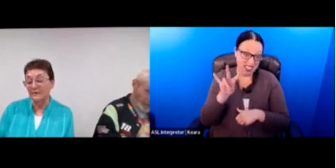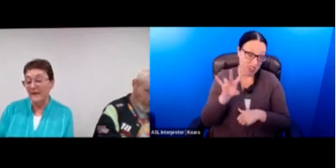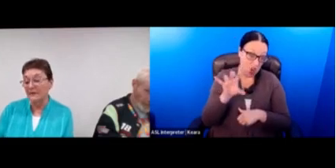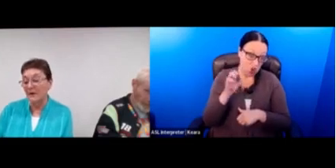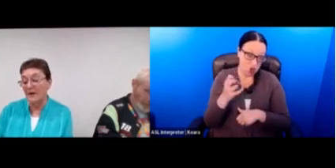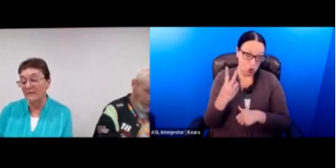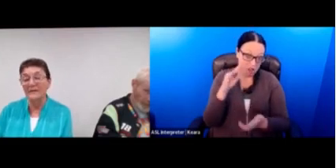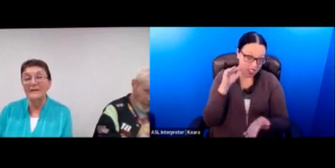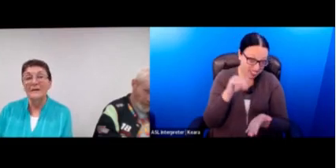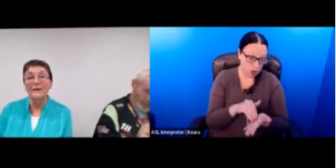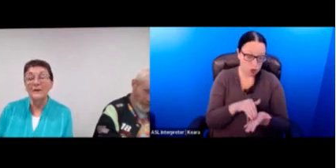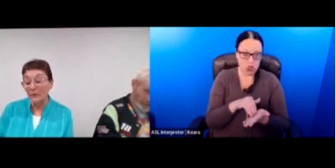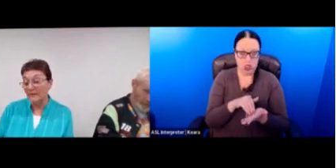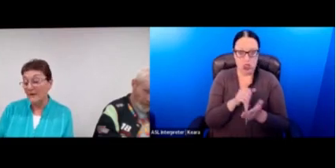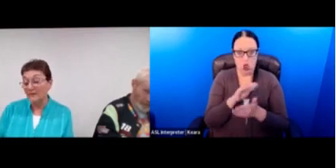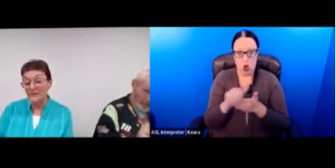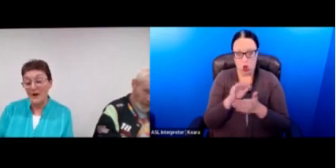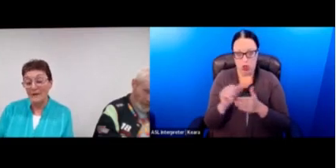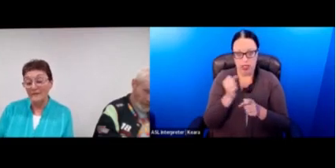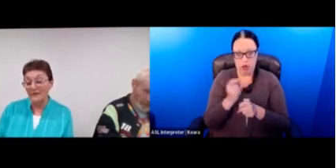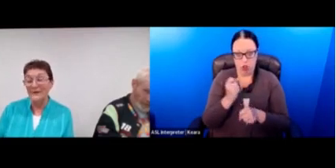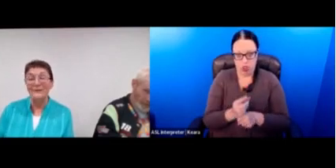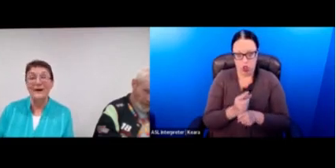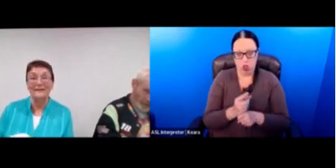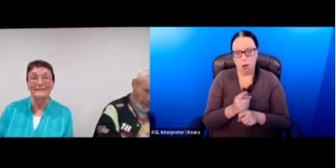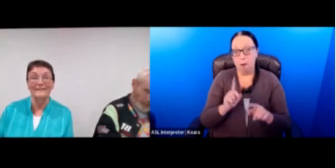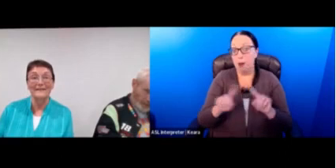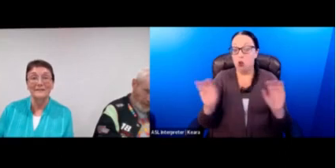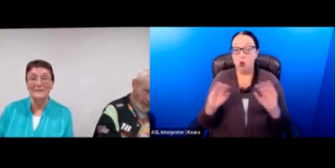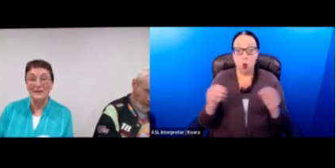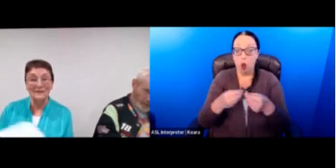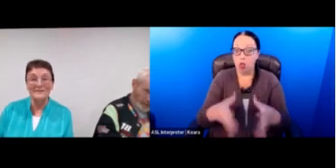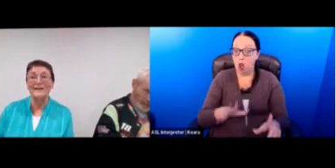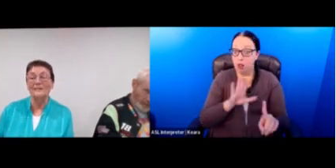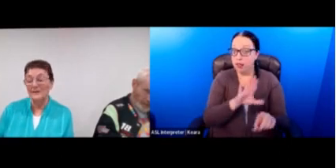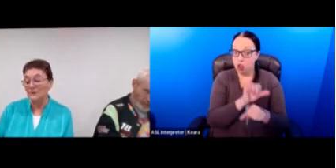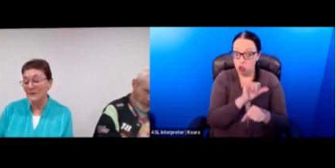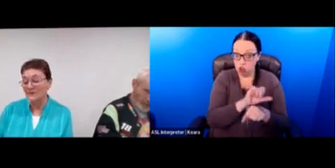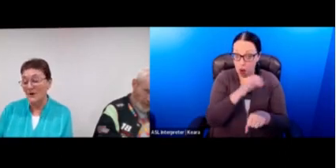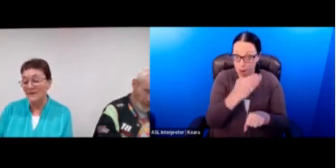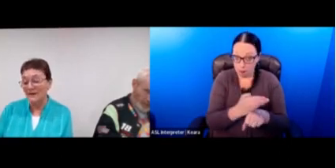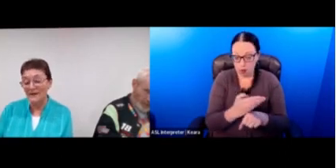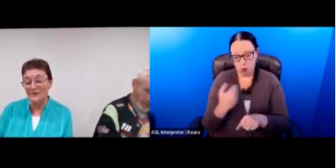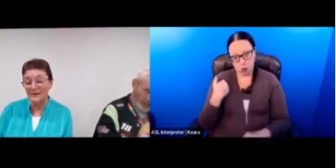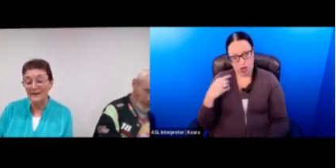staffing costs. But no one has lost their jobs. You know, there's a there is a DSP shortage across the country,